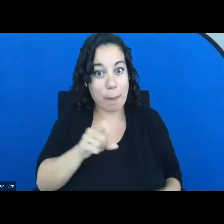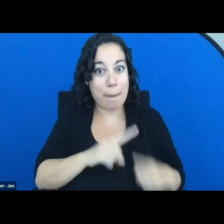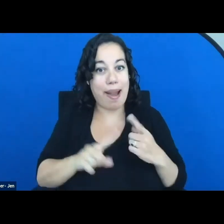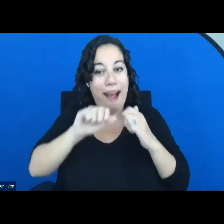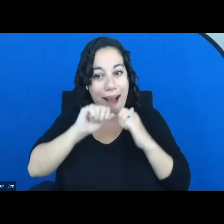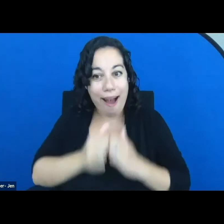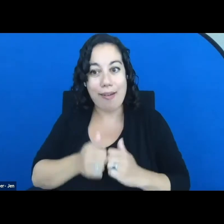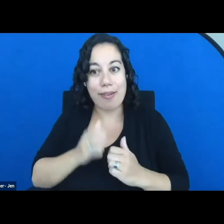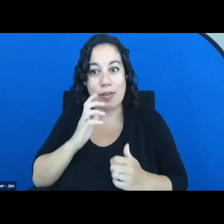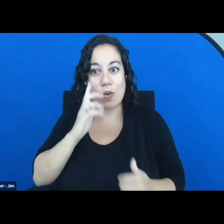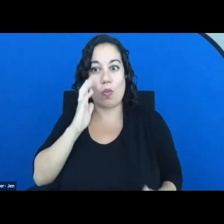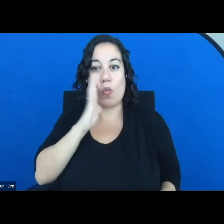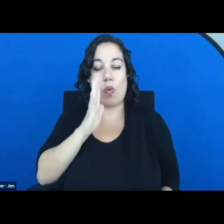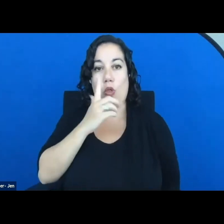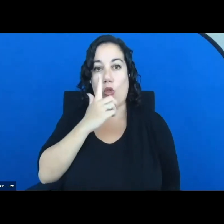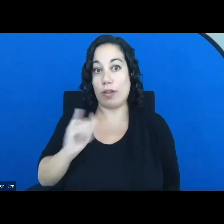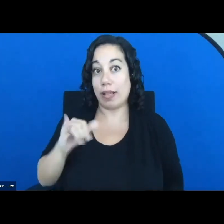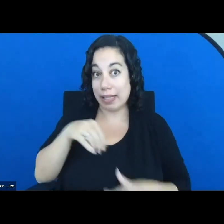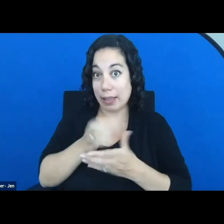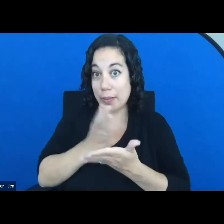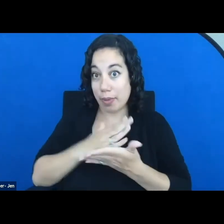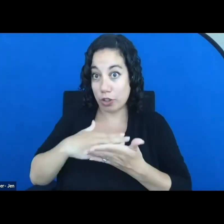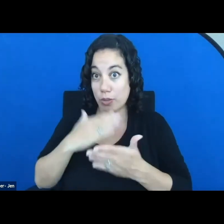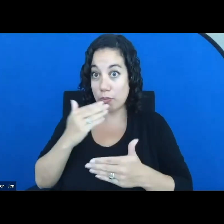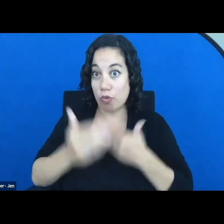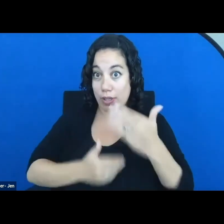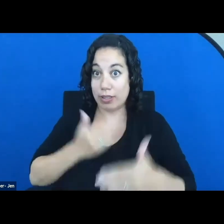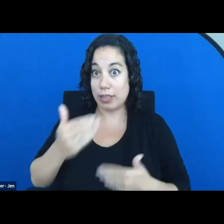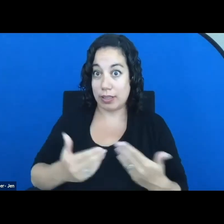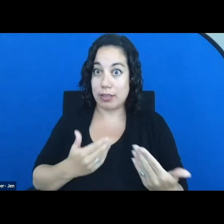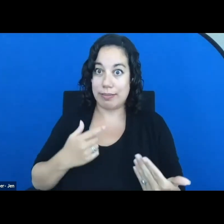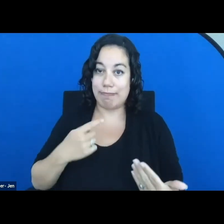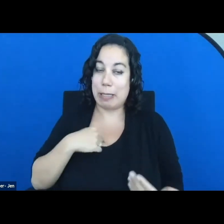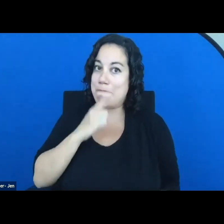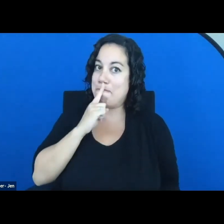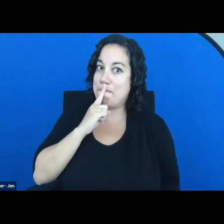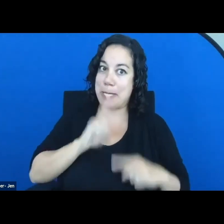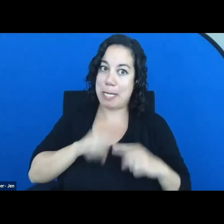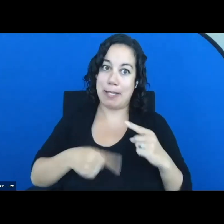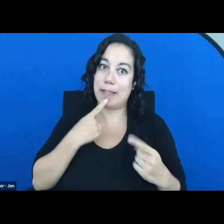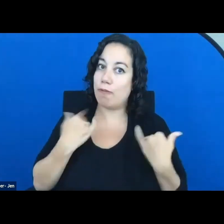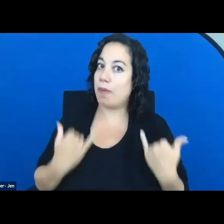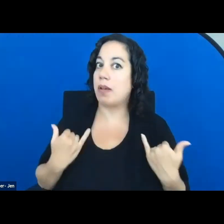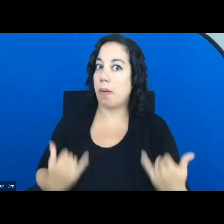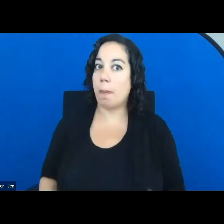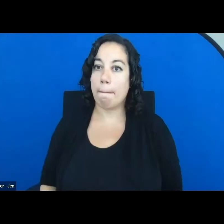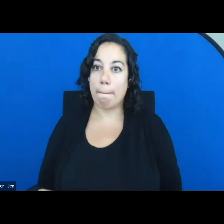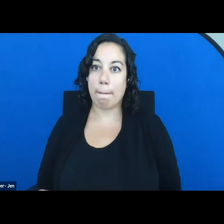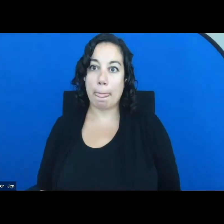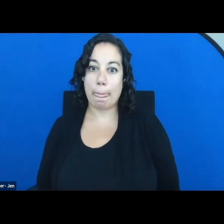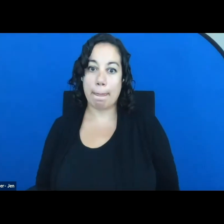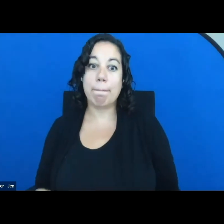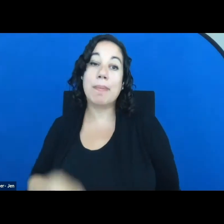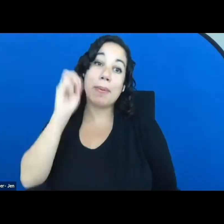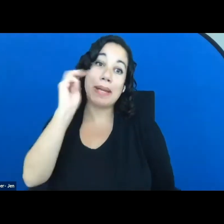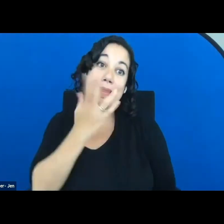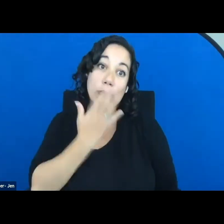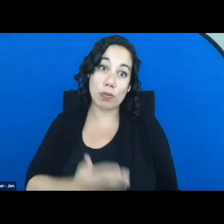process I actually cannot say at this moment. HARTNETT: Okay, thank you.